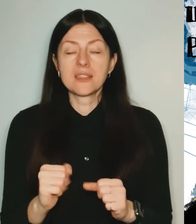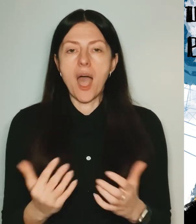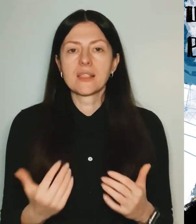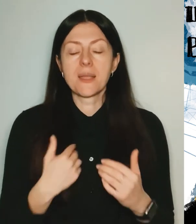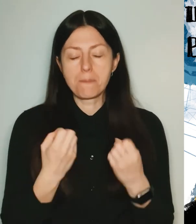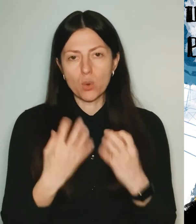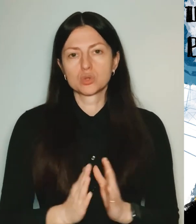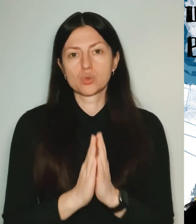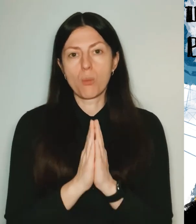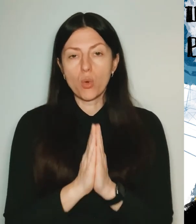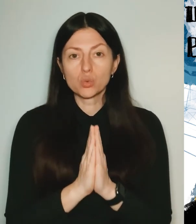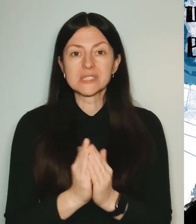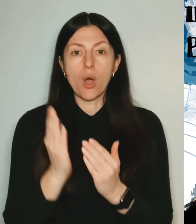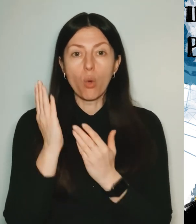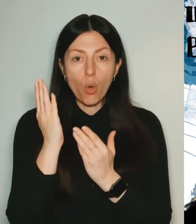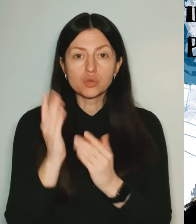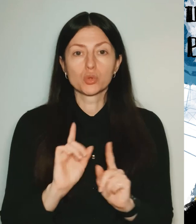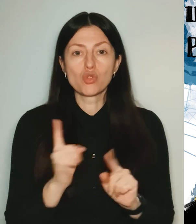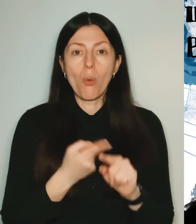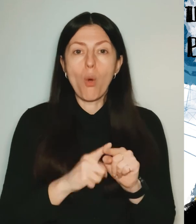I just pray to God to give me enough strength not to retreat